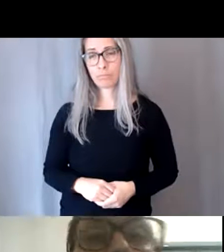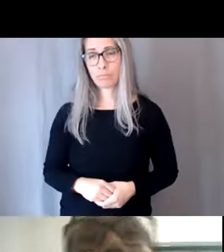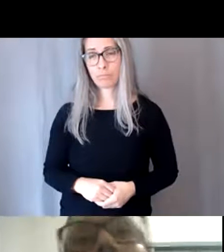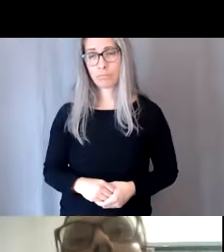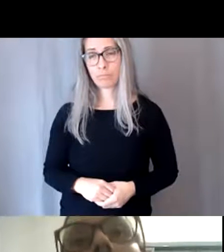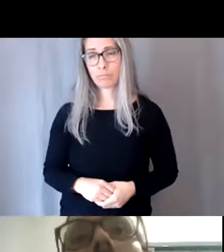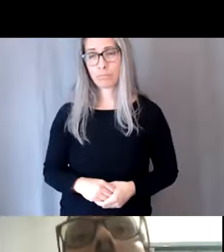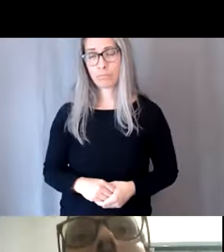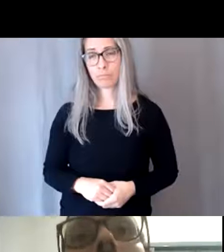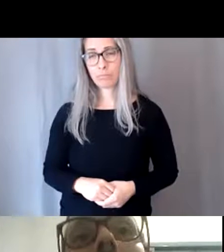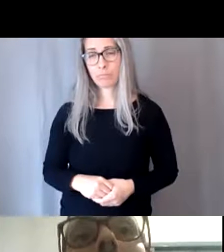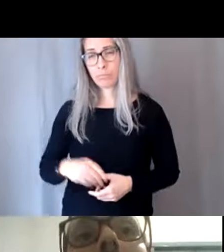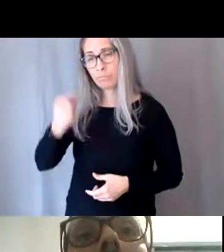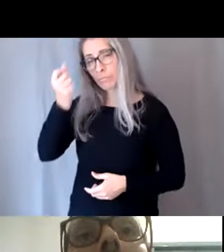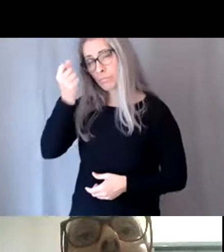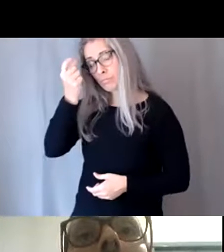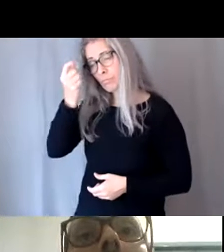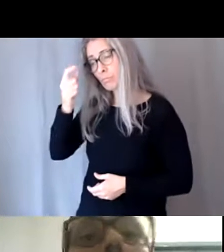of health areas